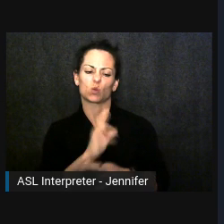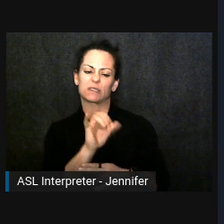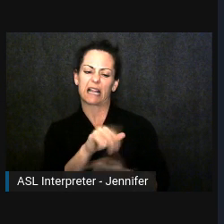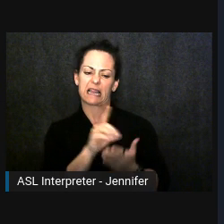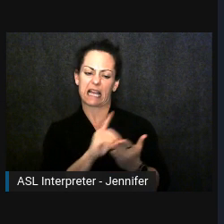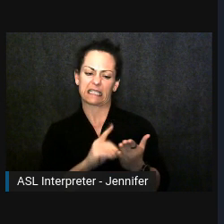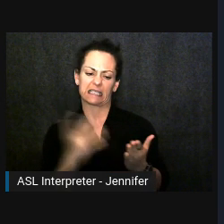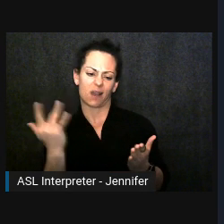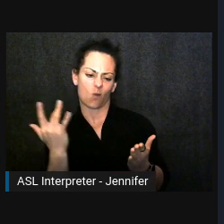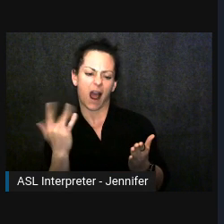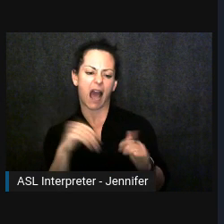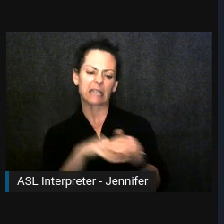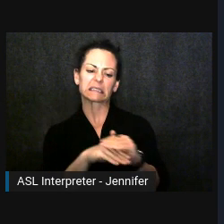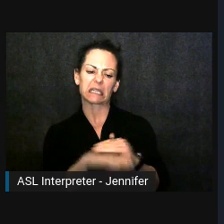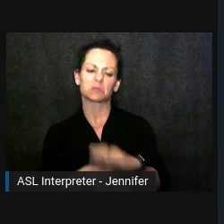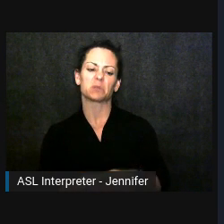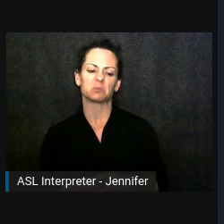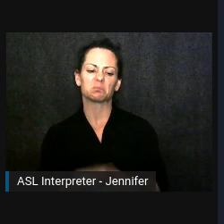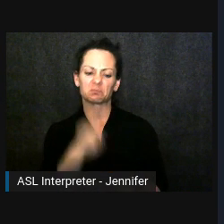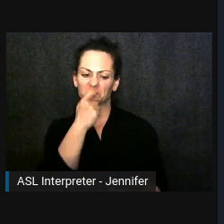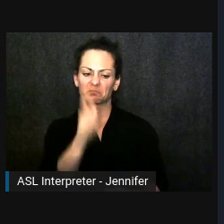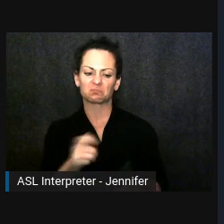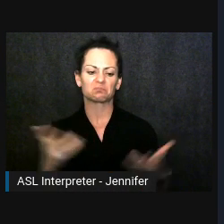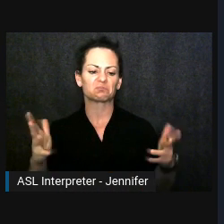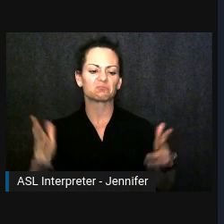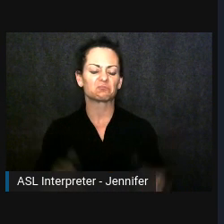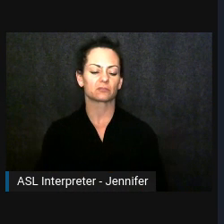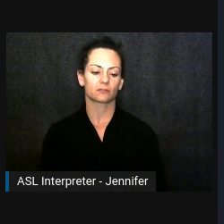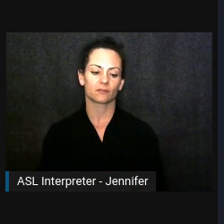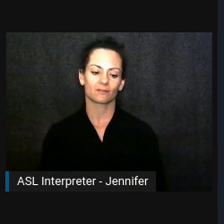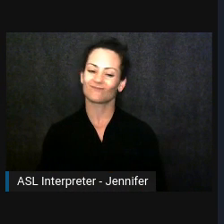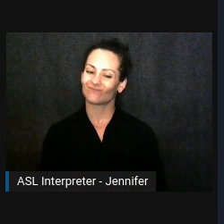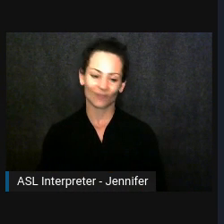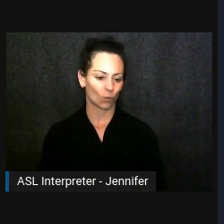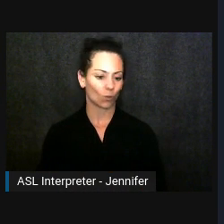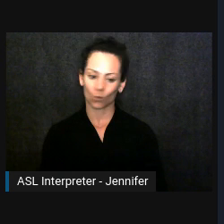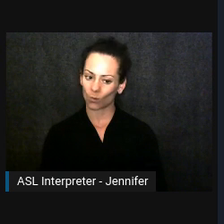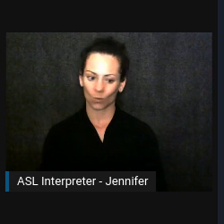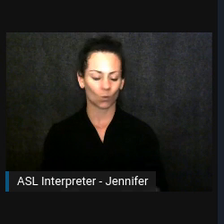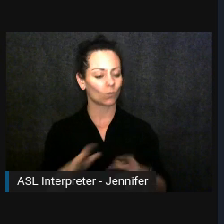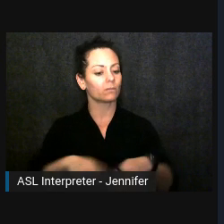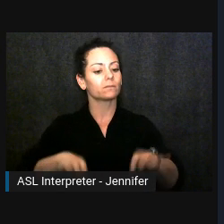You know, people would to understand and people want to grow their own knowledge, and if you can really kind